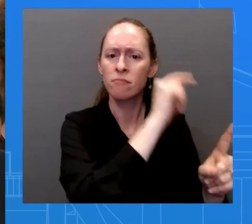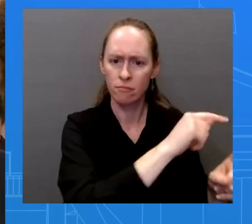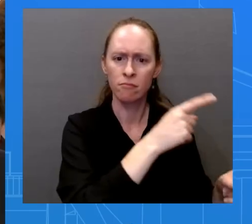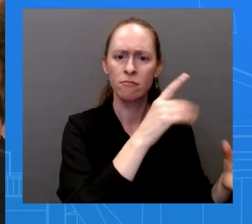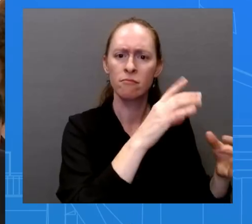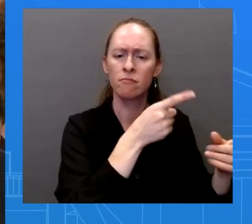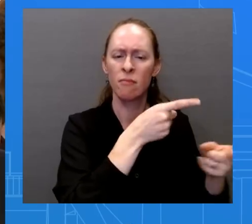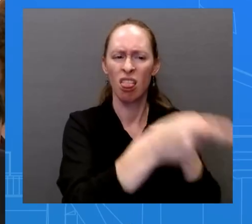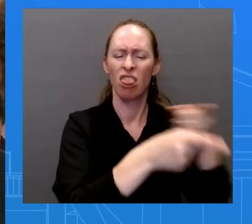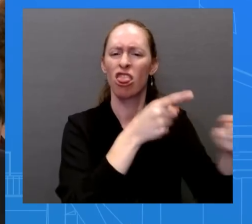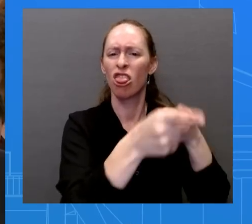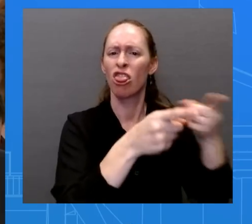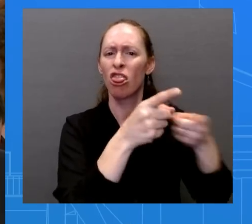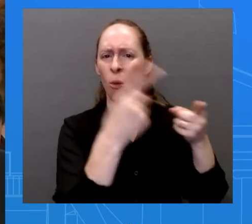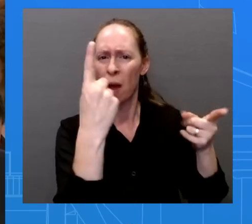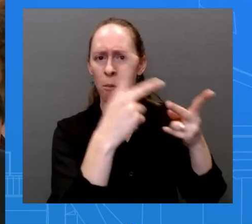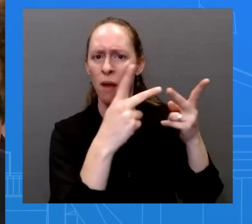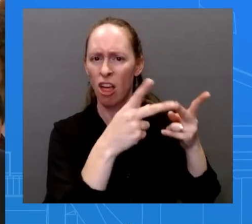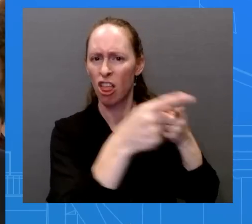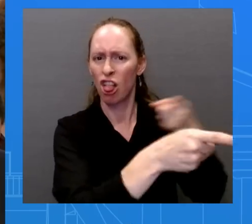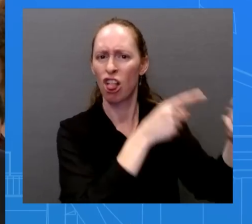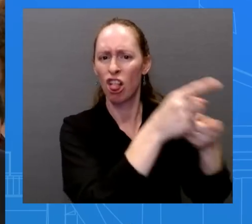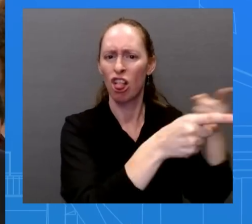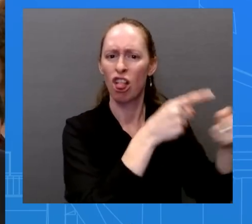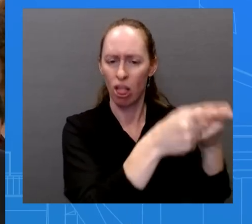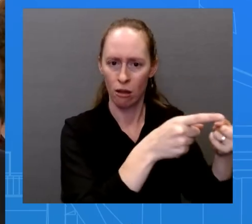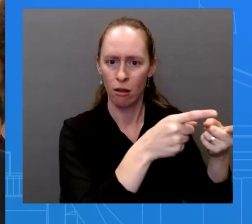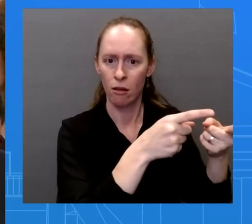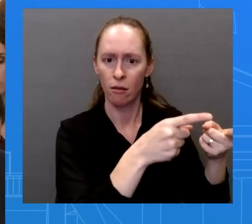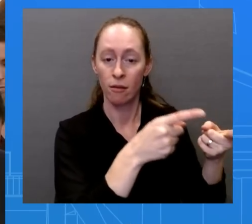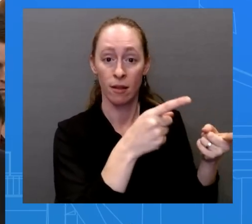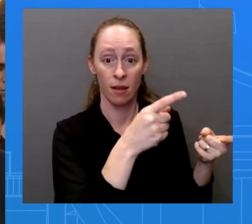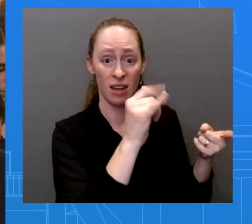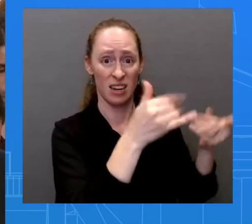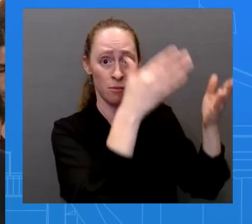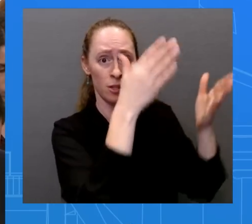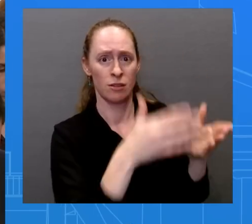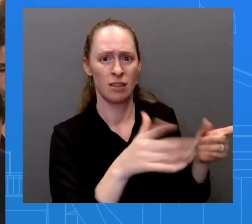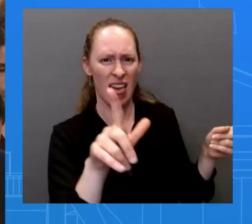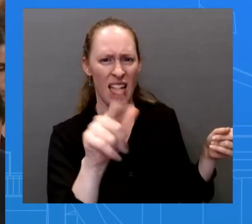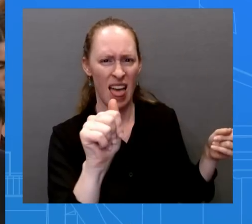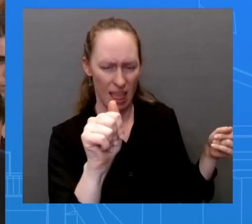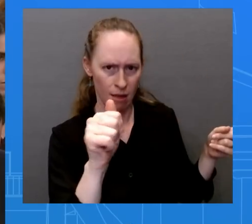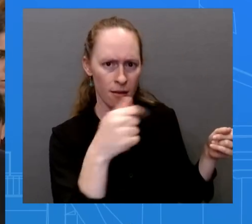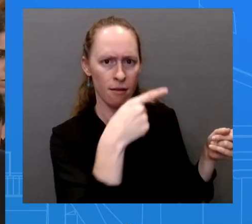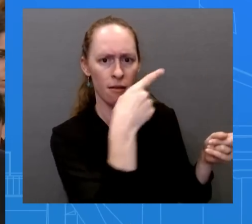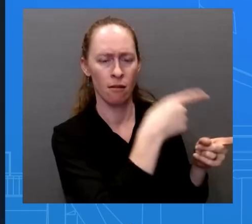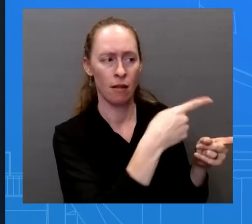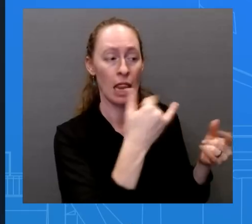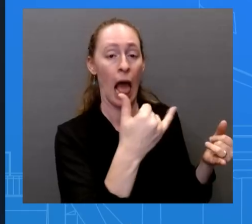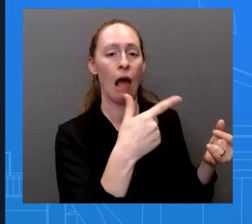Senator Padilla, Mayor Garcetti -- who have called for her to resign. Does the President follow this? Does he have a reaction to -- Ms. Jean-Pierre: Yes. The Press: -- what's going on out there? Ms. Jean-Pierre: He's followed this.